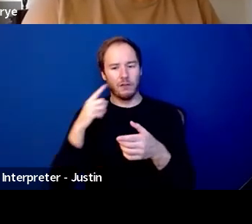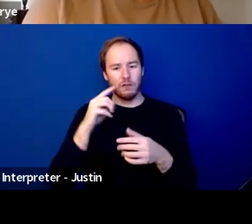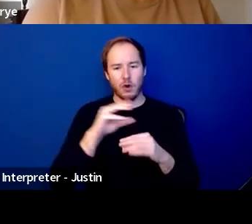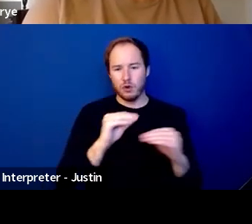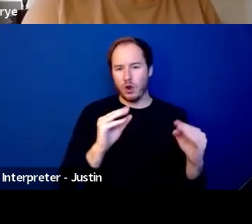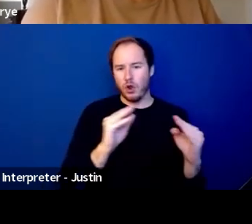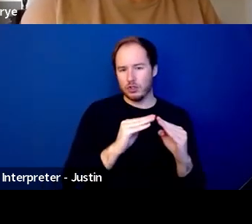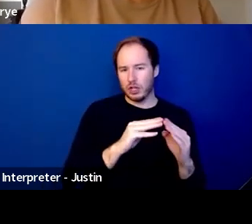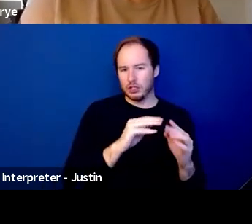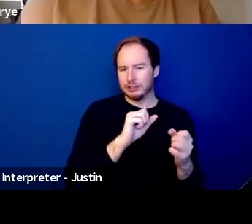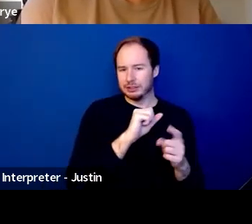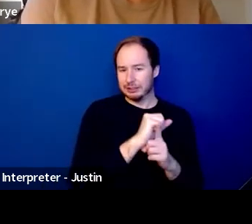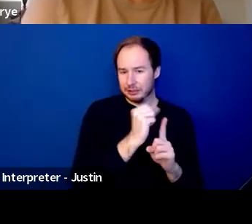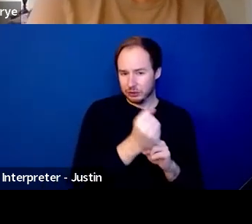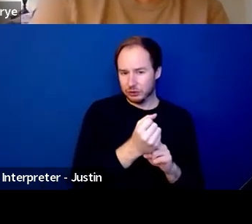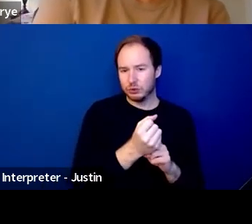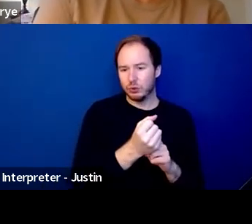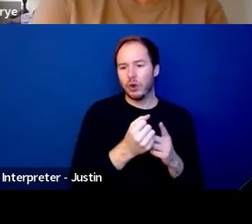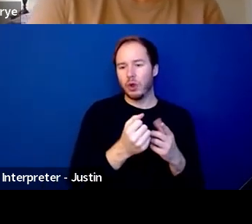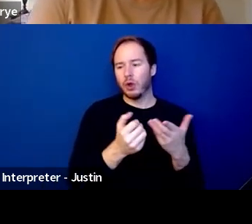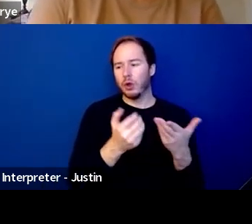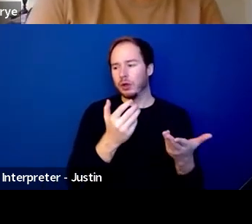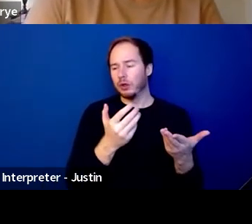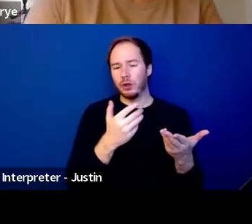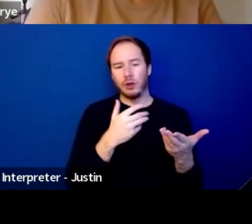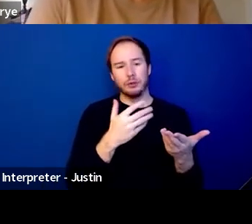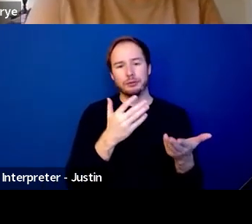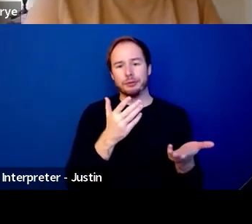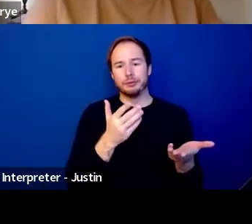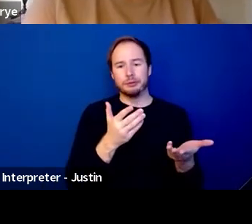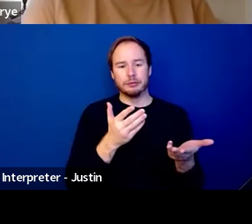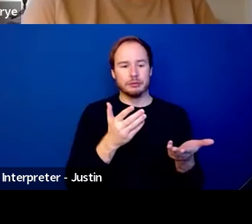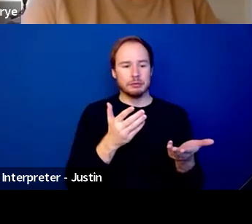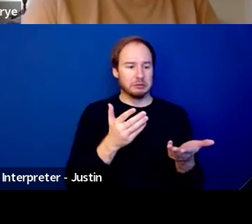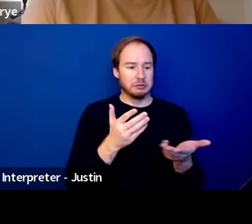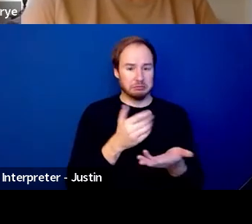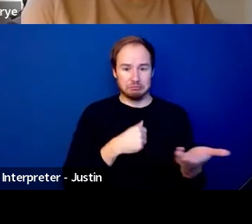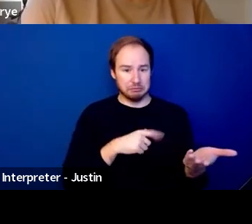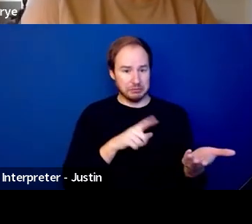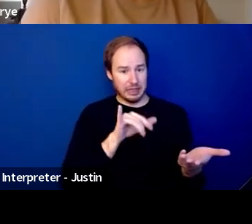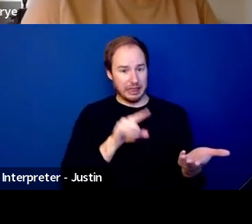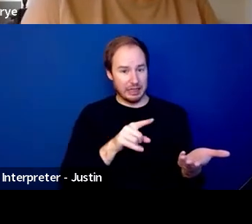I see multiple people off their mute. So, Liz, you look like you're ready to go.